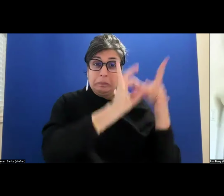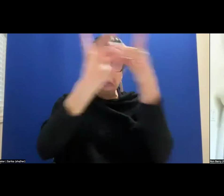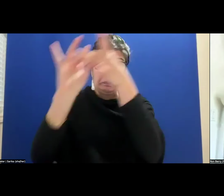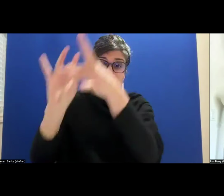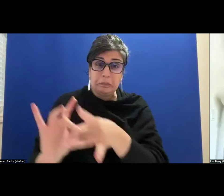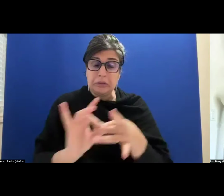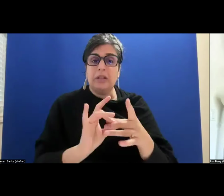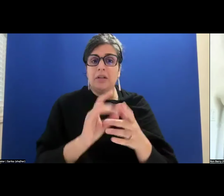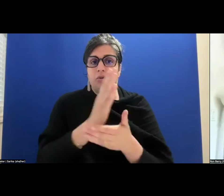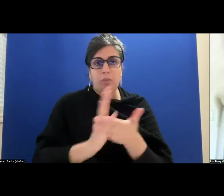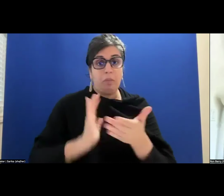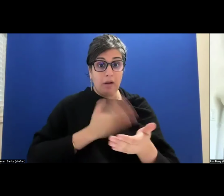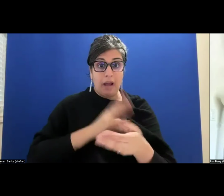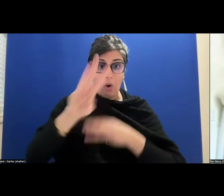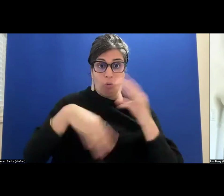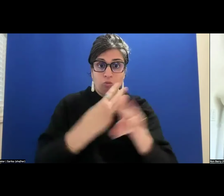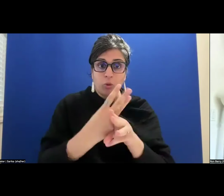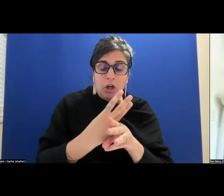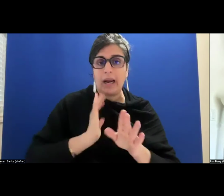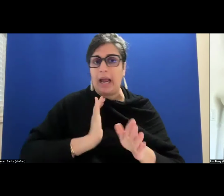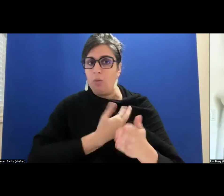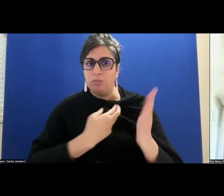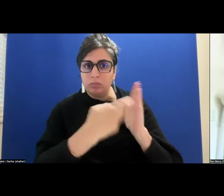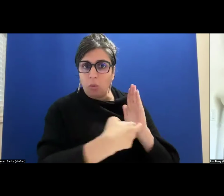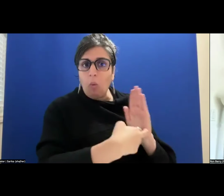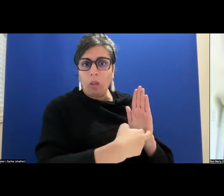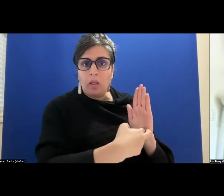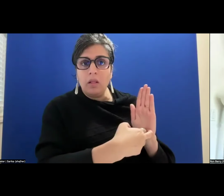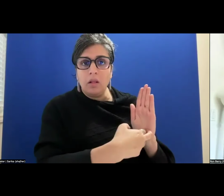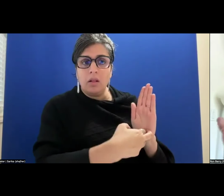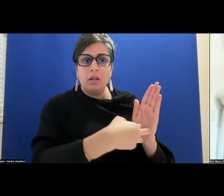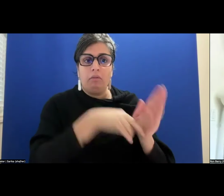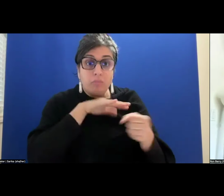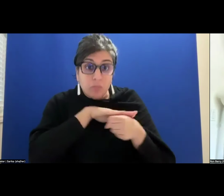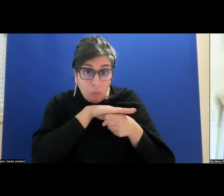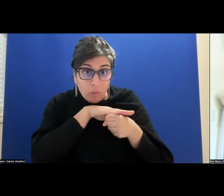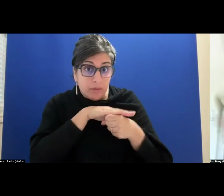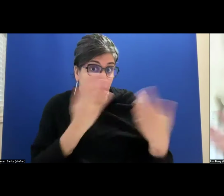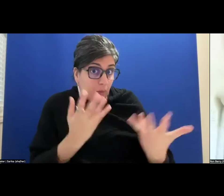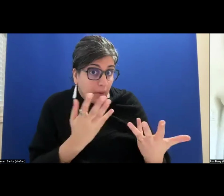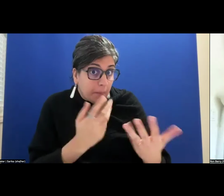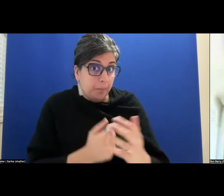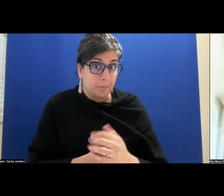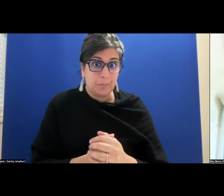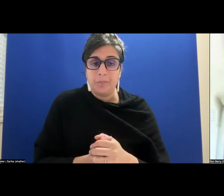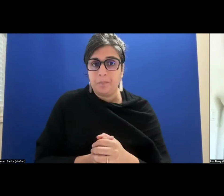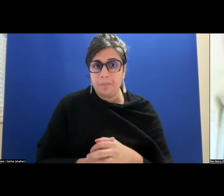part of our work and role, at least sort of in the local landscape is also to, to,